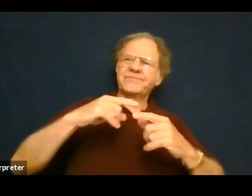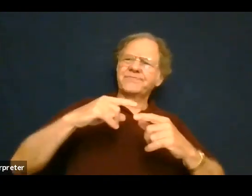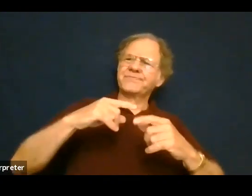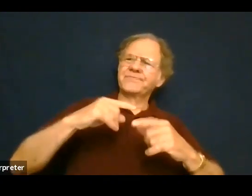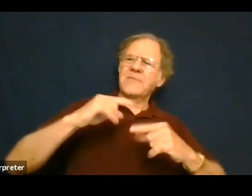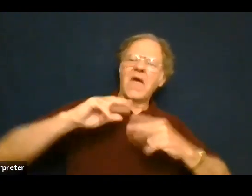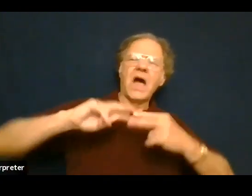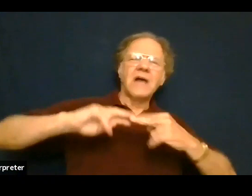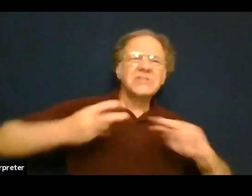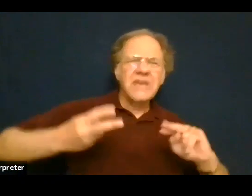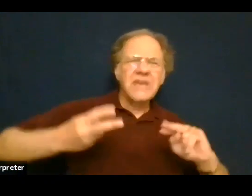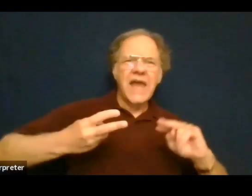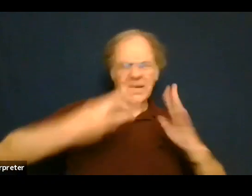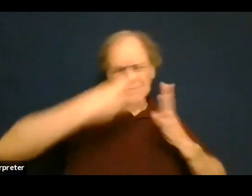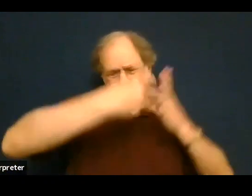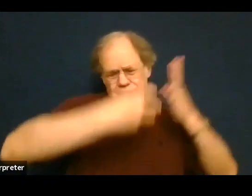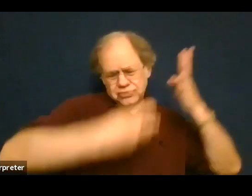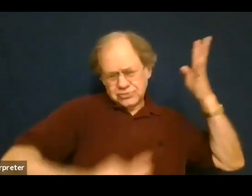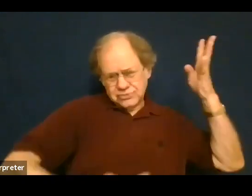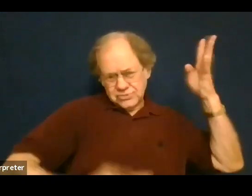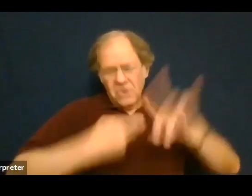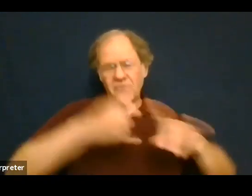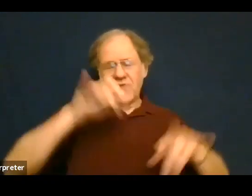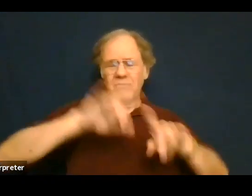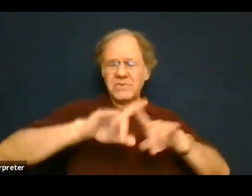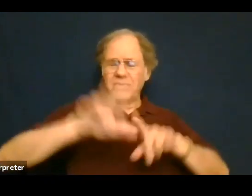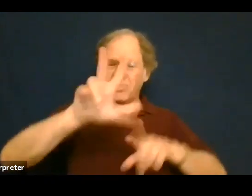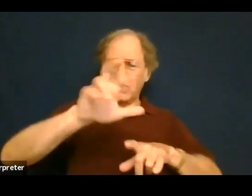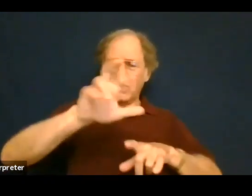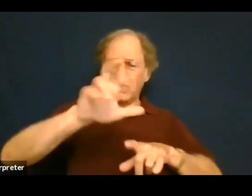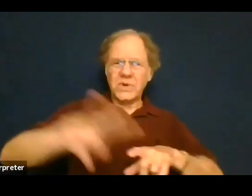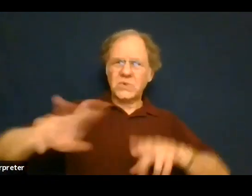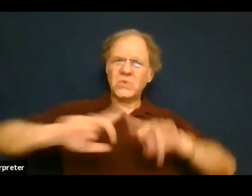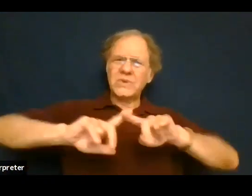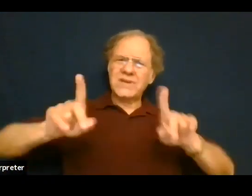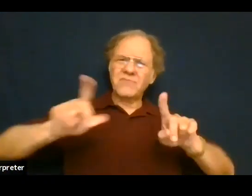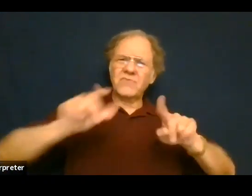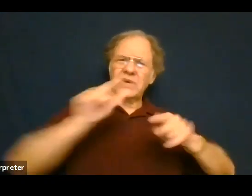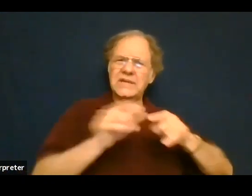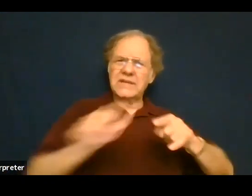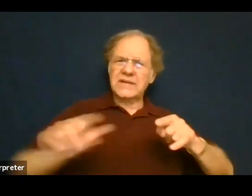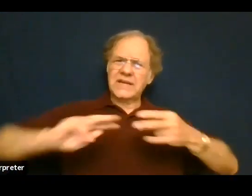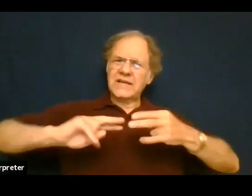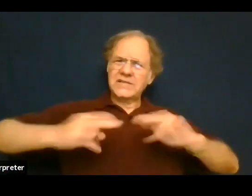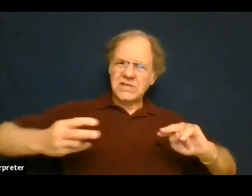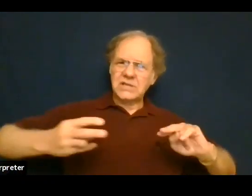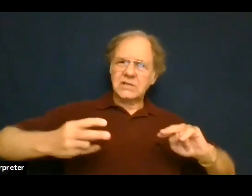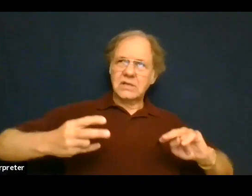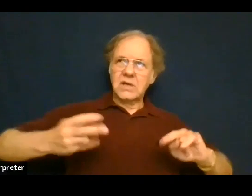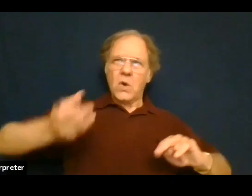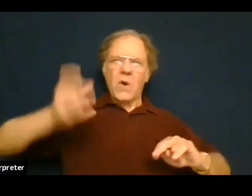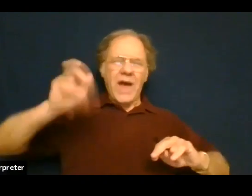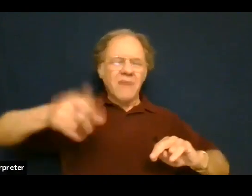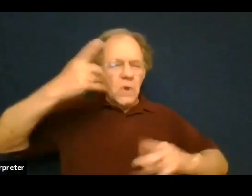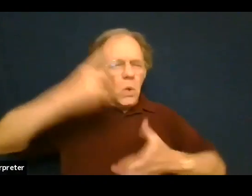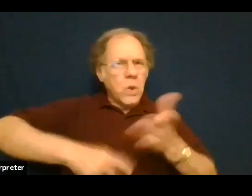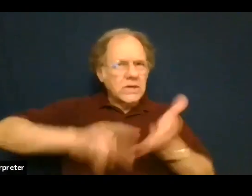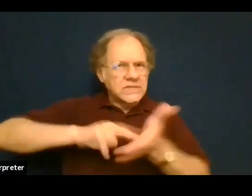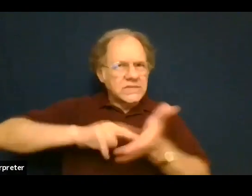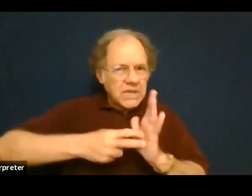across those 322 genes. And you have to understand what do they mean? Are they actually things that cause disease,